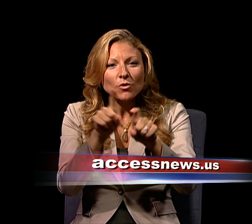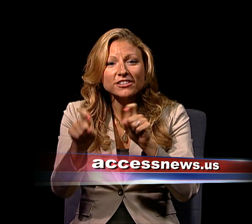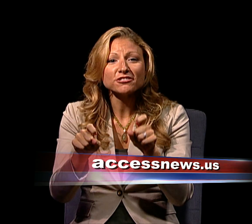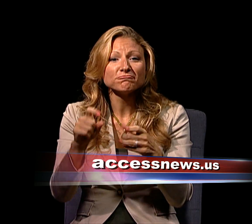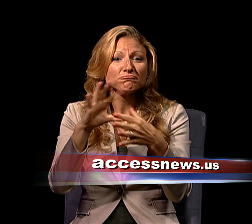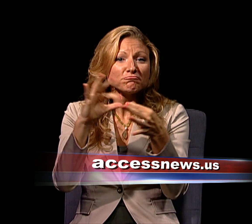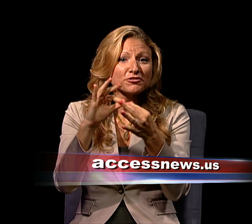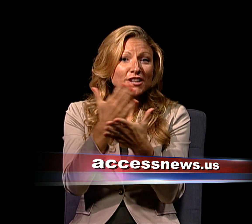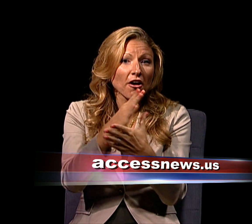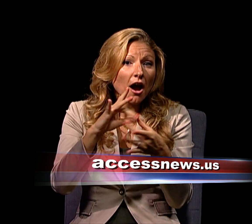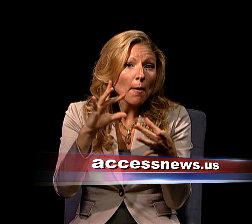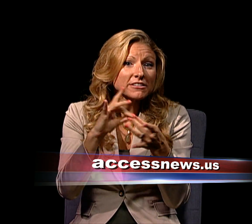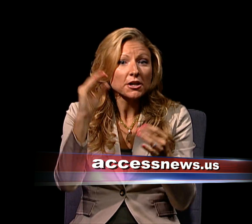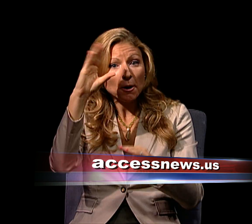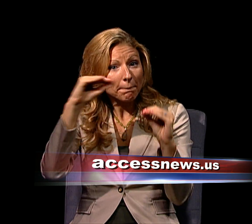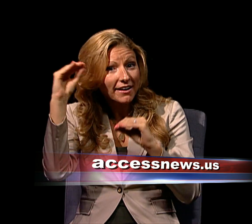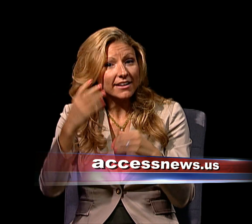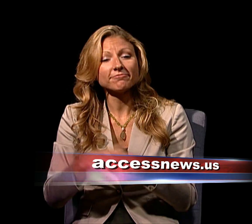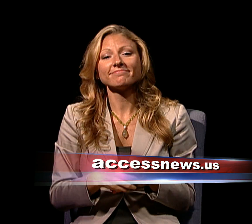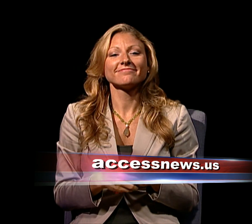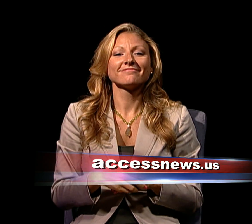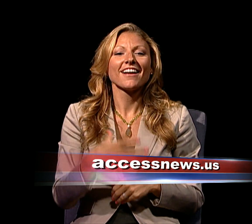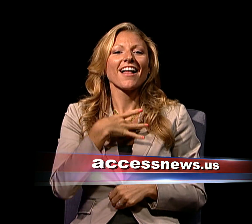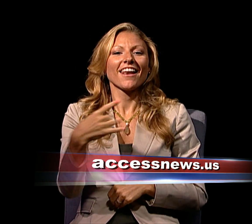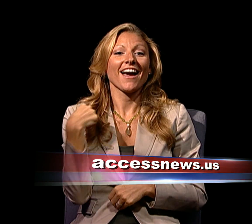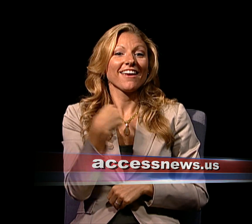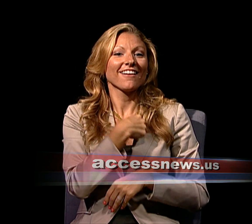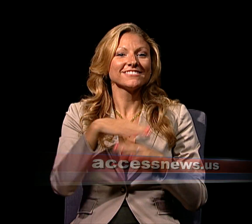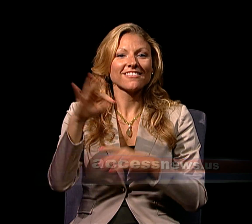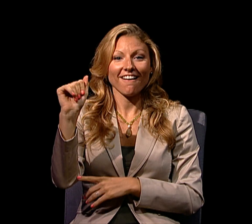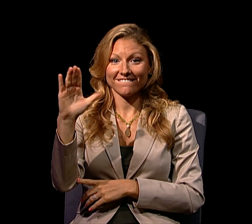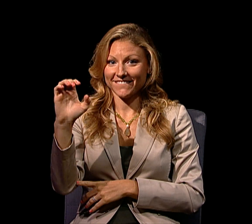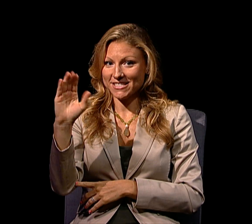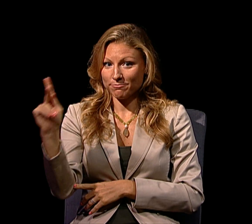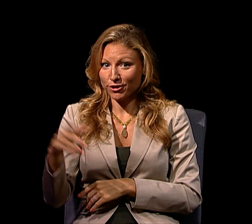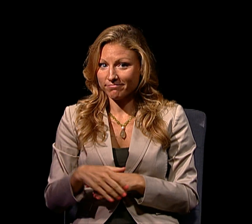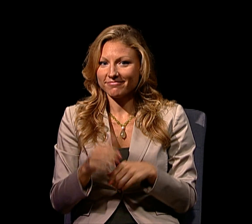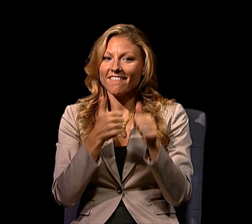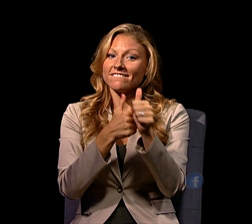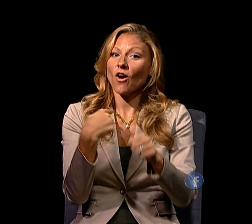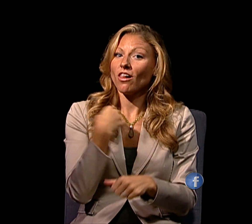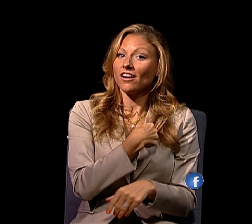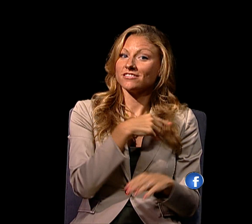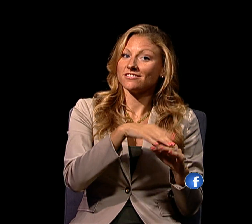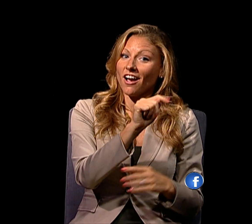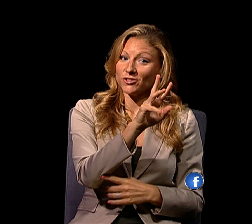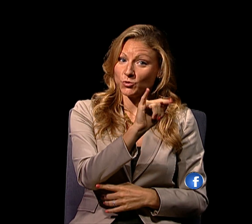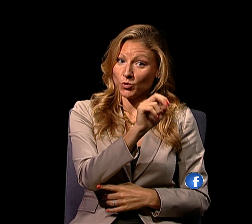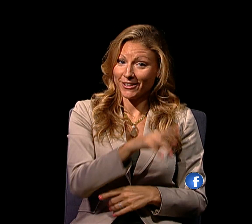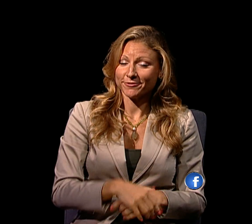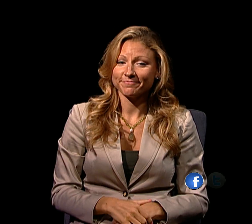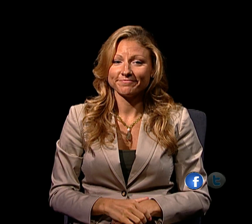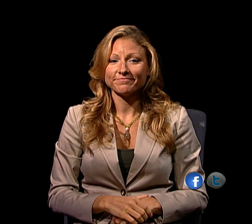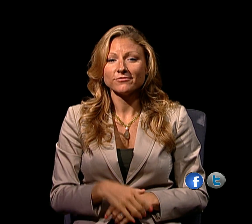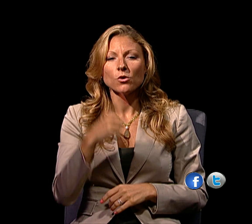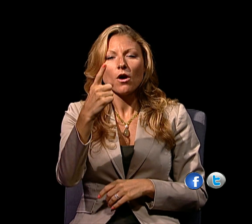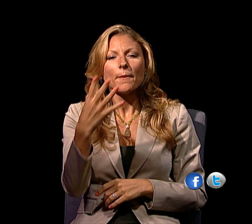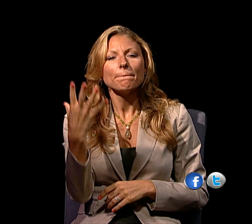YOU CAN ASK QUESTIONS, SHARE YOUR COMMENTS AND OPINIONS. LIKE US ON FACEBOOK, FOLLOW US ON TWITTER.